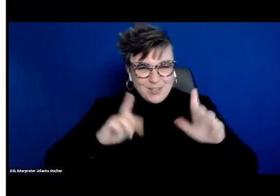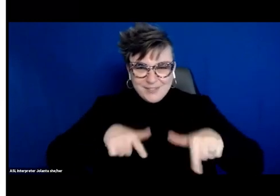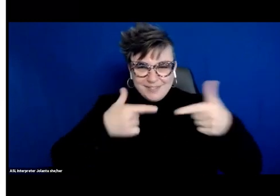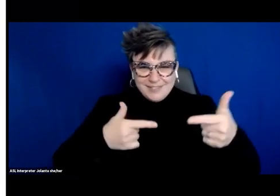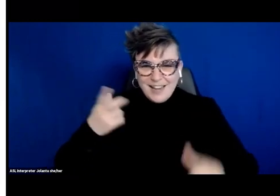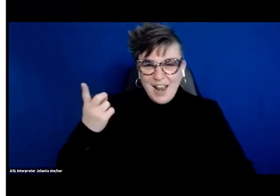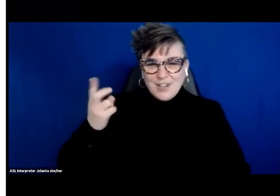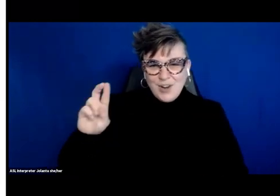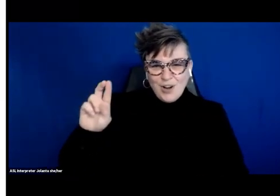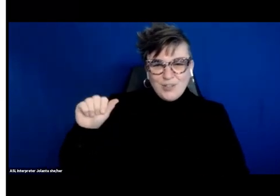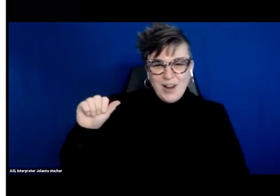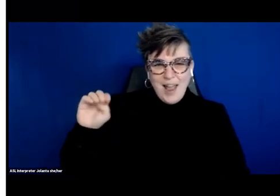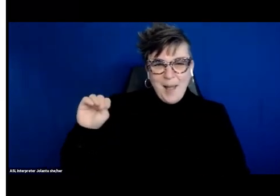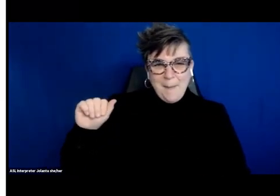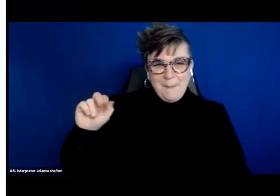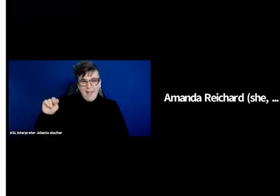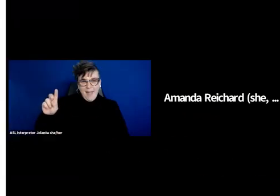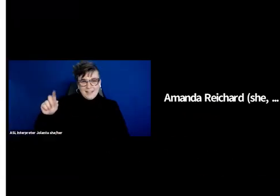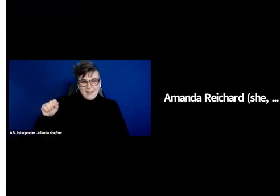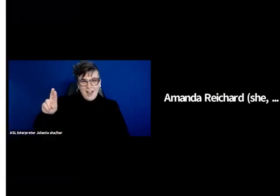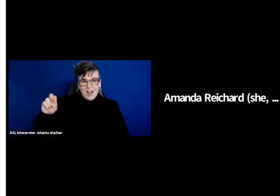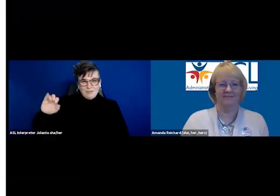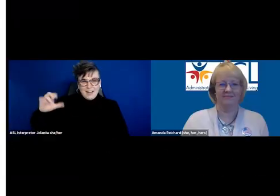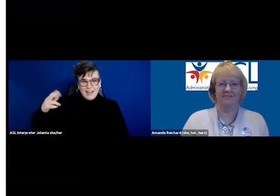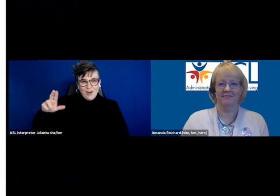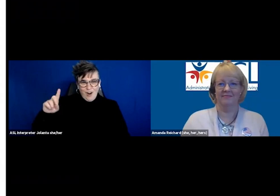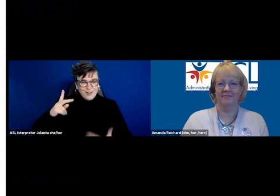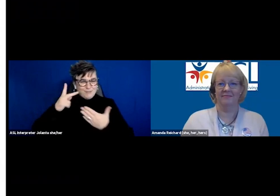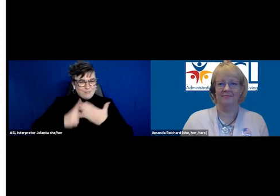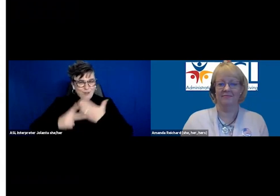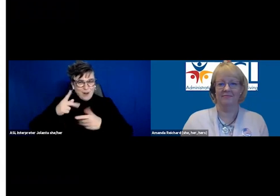Amanda Reichard, Program Specialist at the National Institute on Disability, Independent